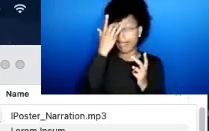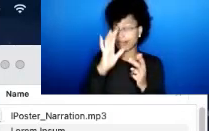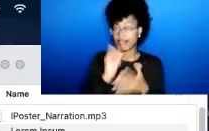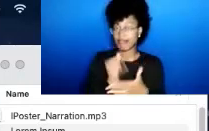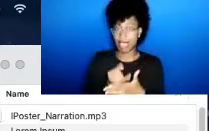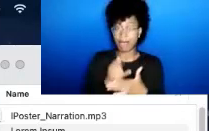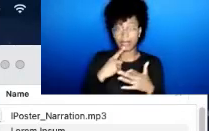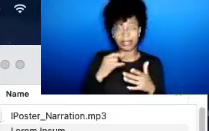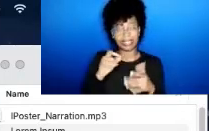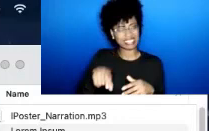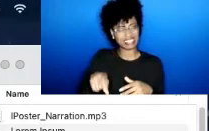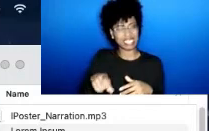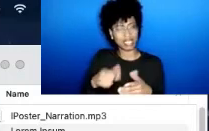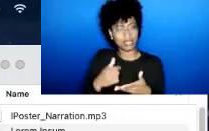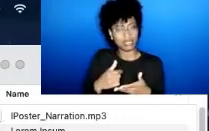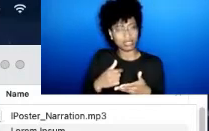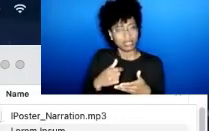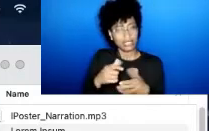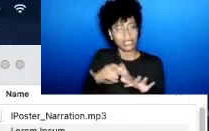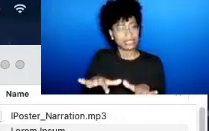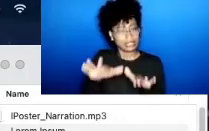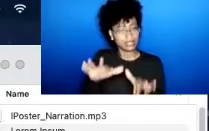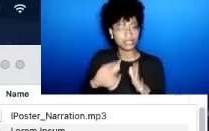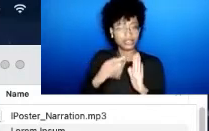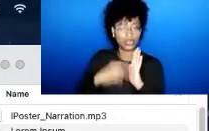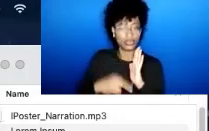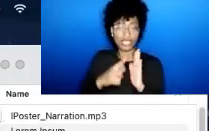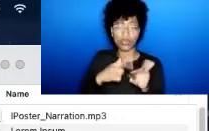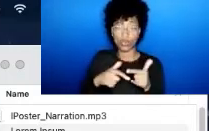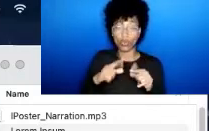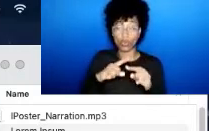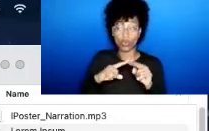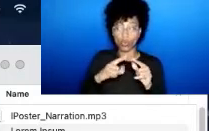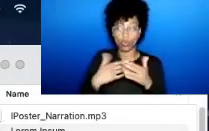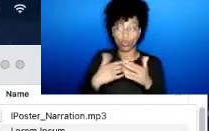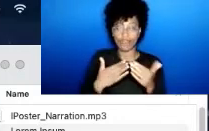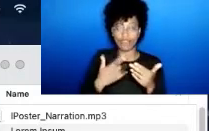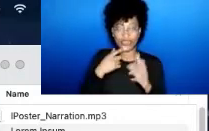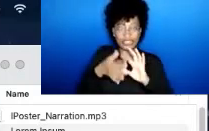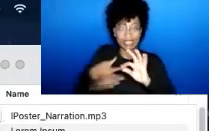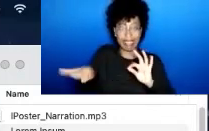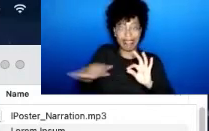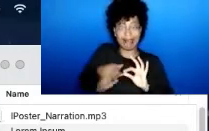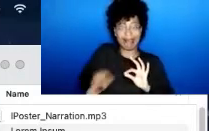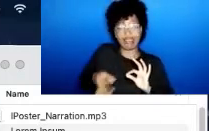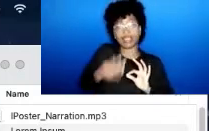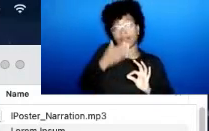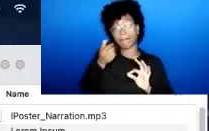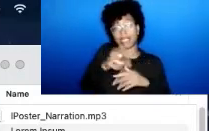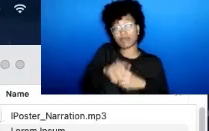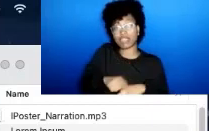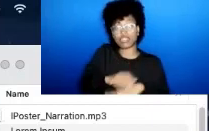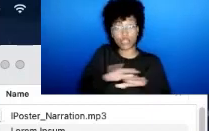to be able to read what you have written. So best practices do not do that, so we do